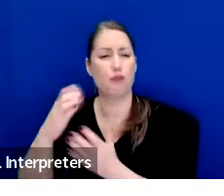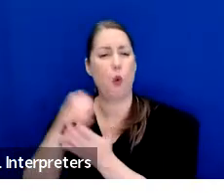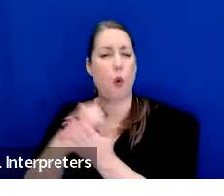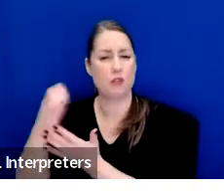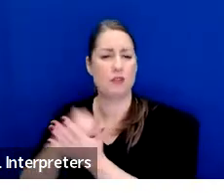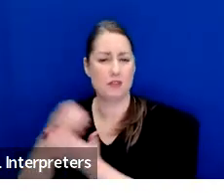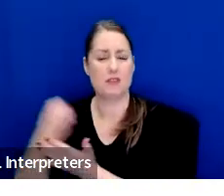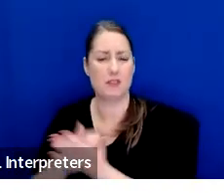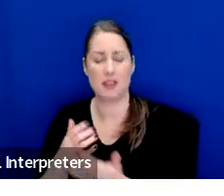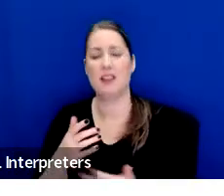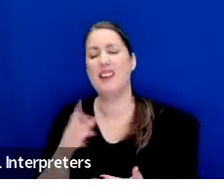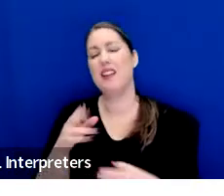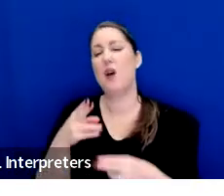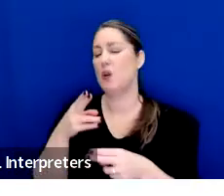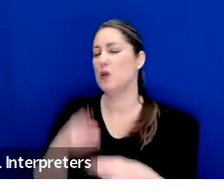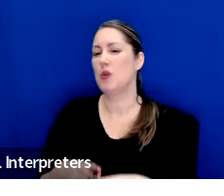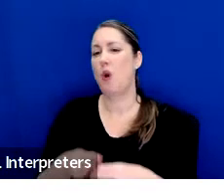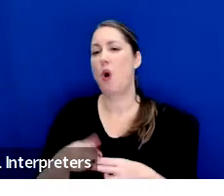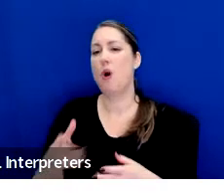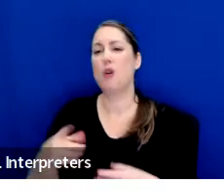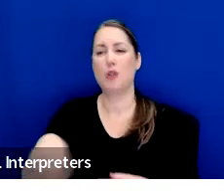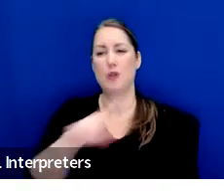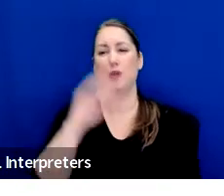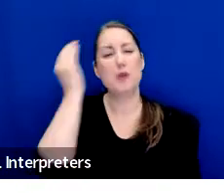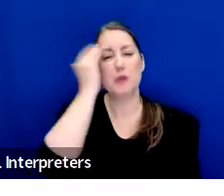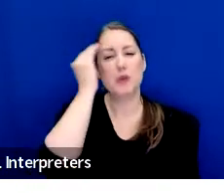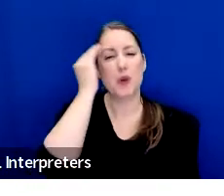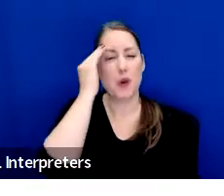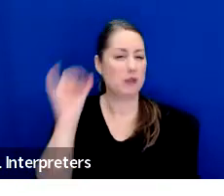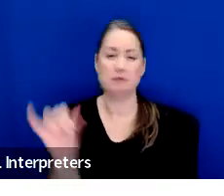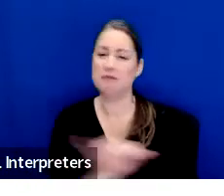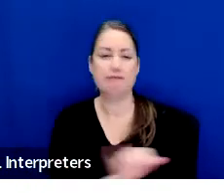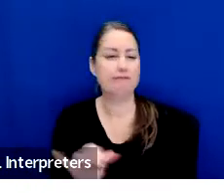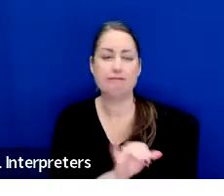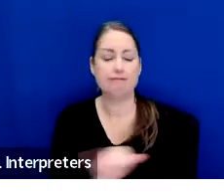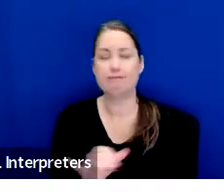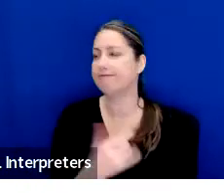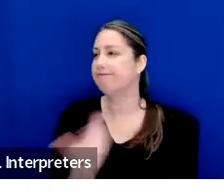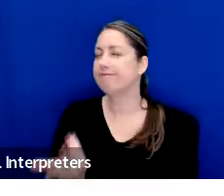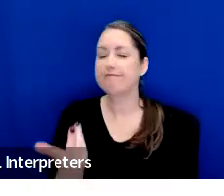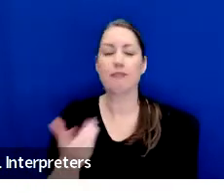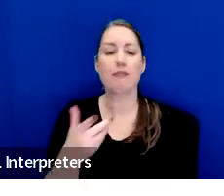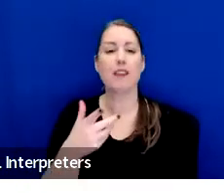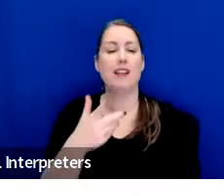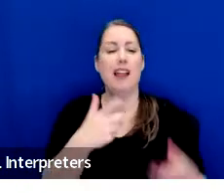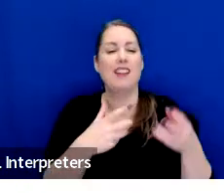We call them like and like you're probably using like the same things, kind of like using more and more of these supplemental materials.